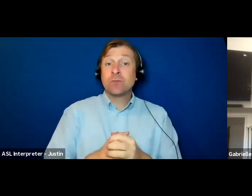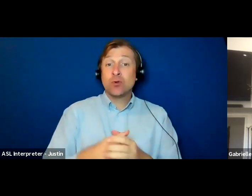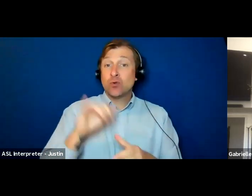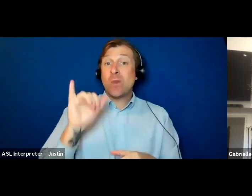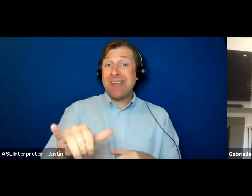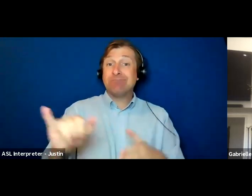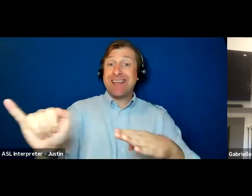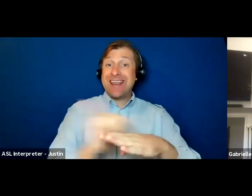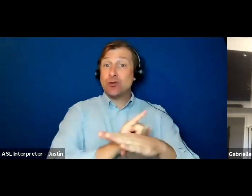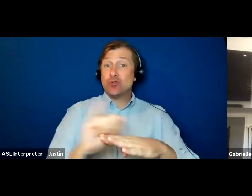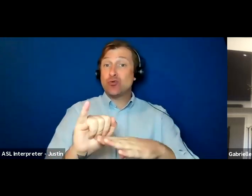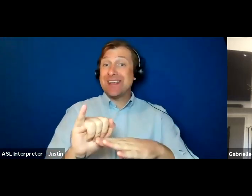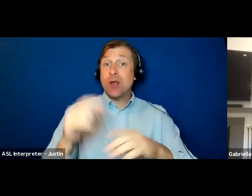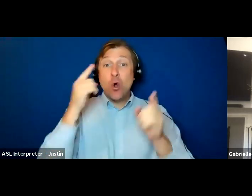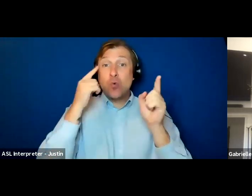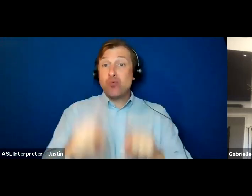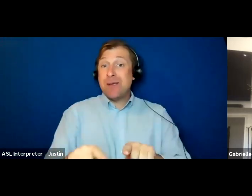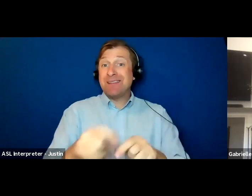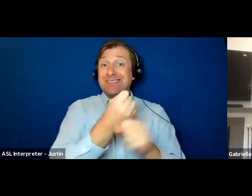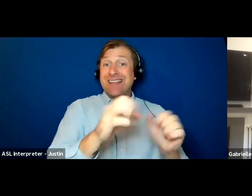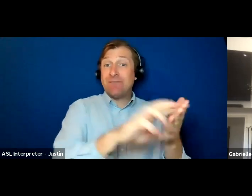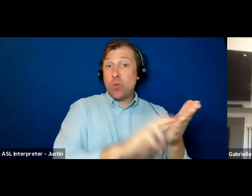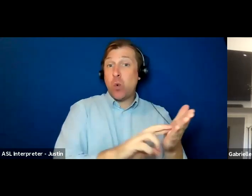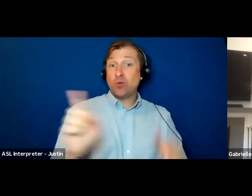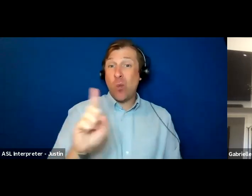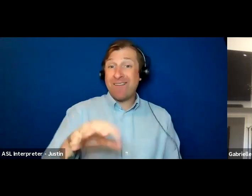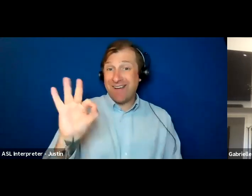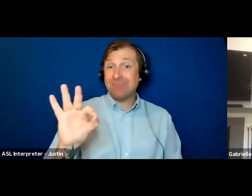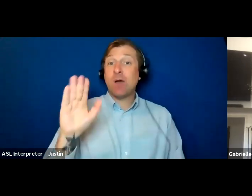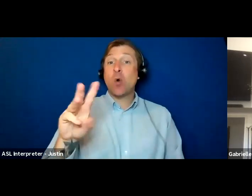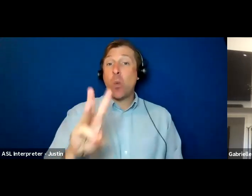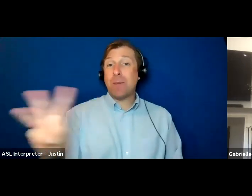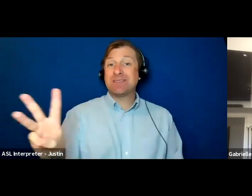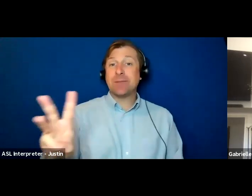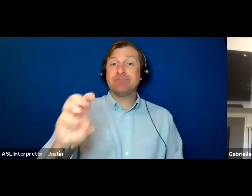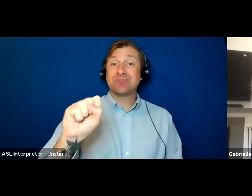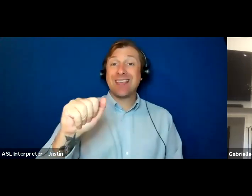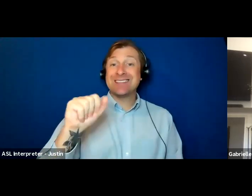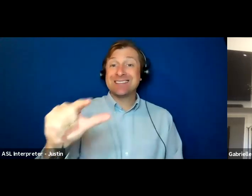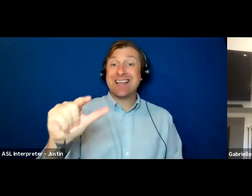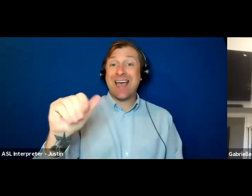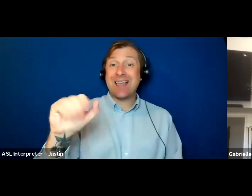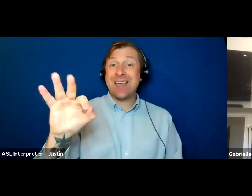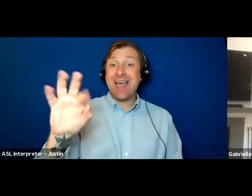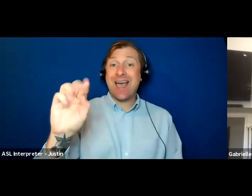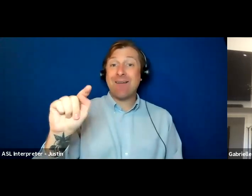and the Safe Way Forward protocols on the SAG-AFTRA website. And that's at sagaftra.org/returntowork.